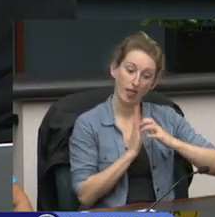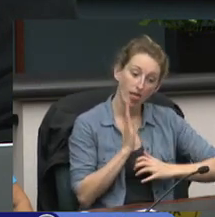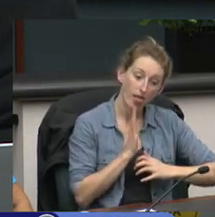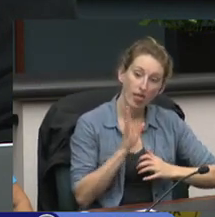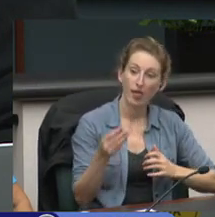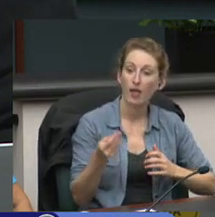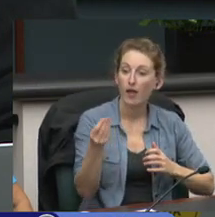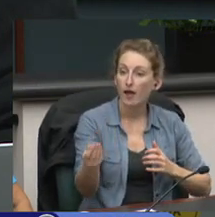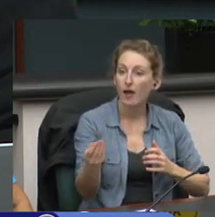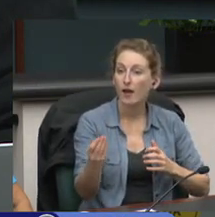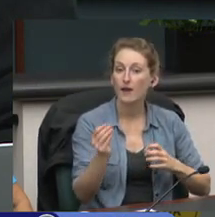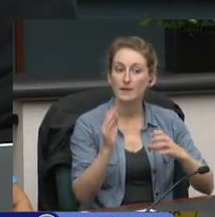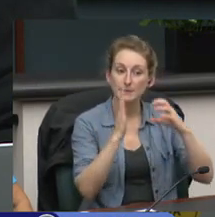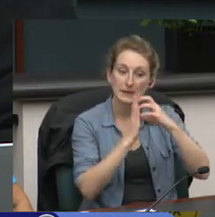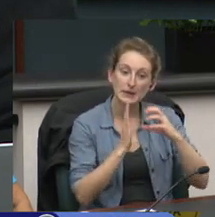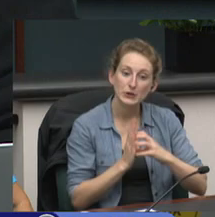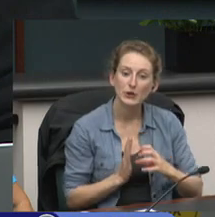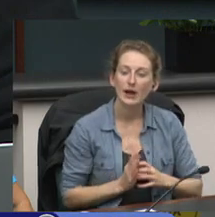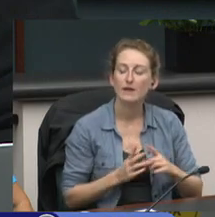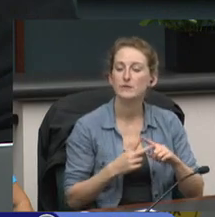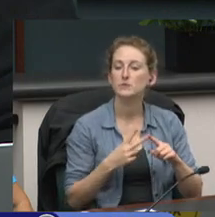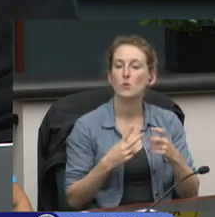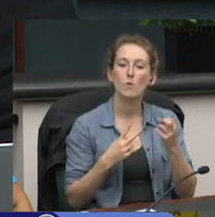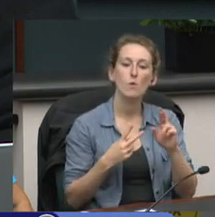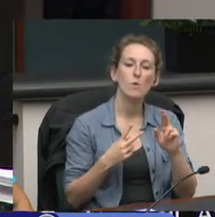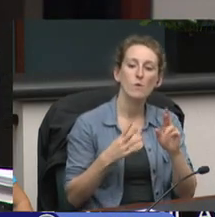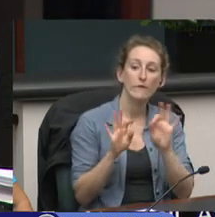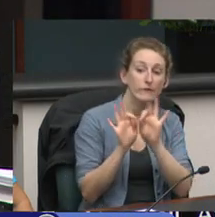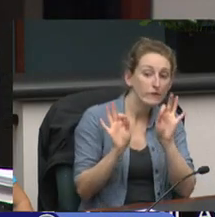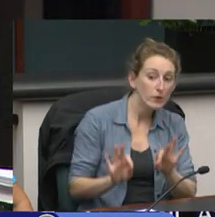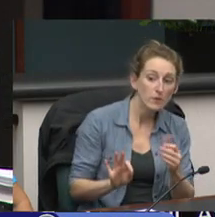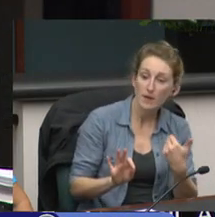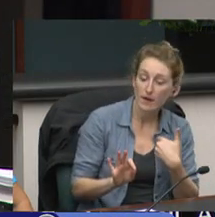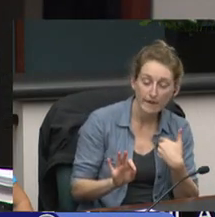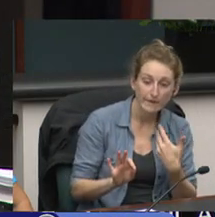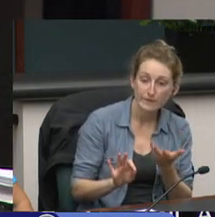or a few lines of text let's say what we want to do unless you disagree where